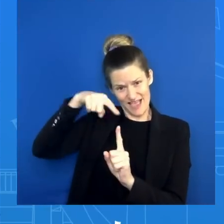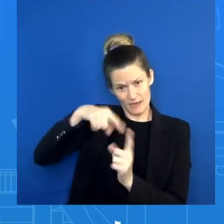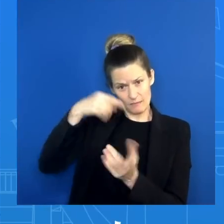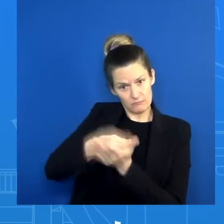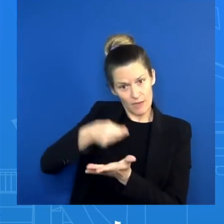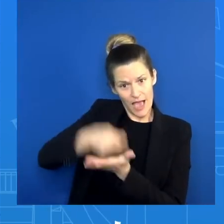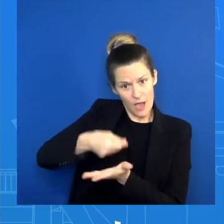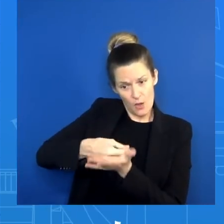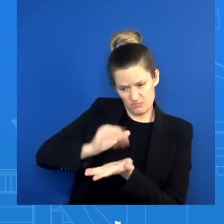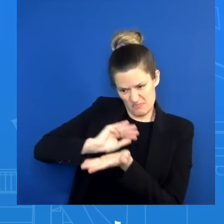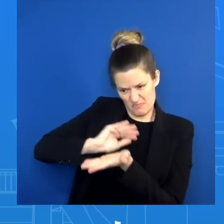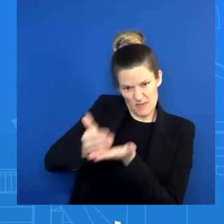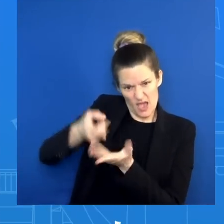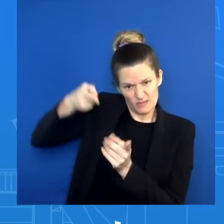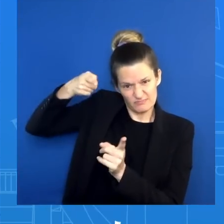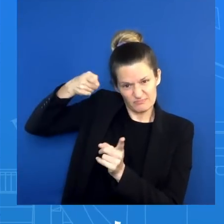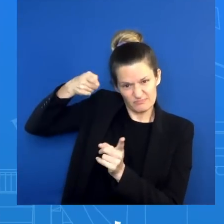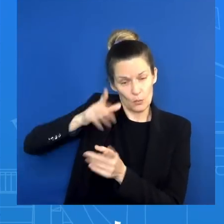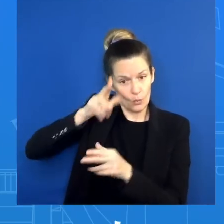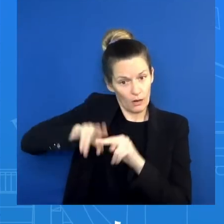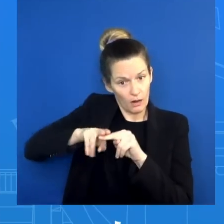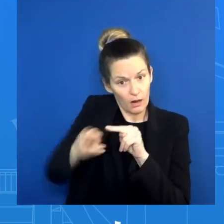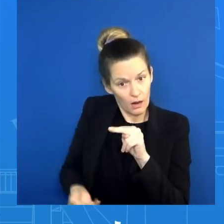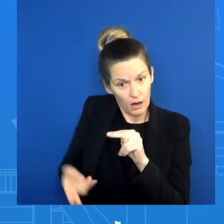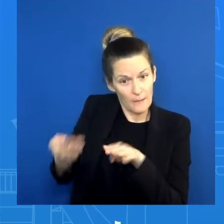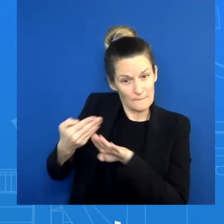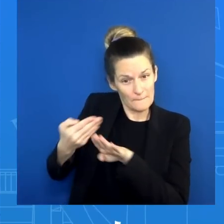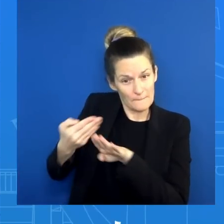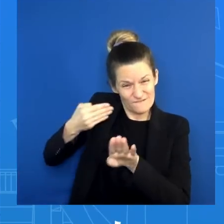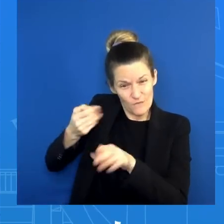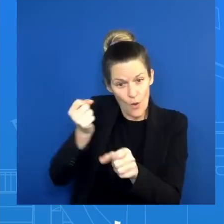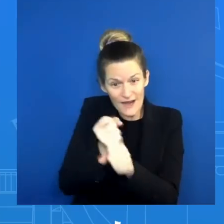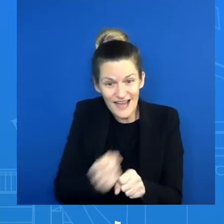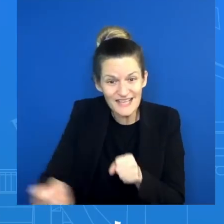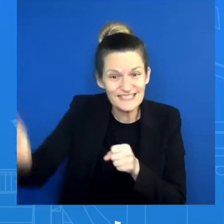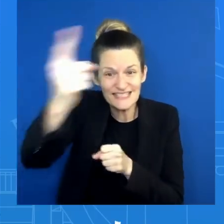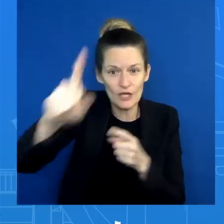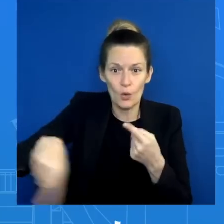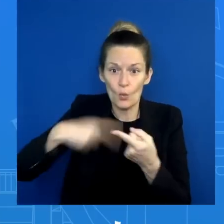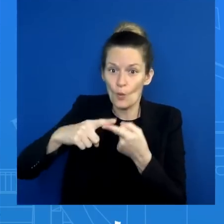I don't have a timeline for you. That is something that the Department of Education is going to work on.